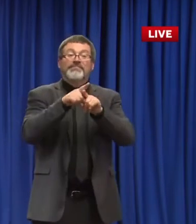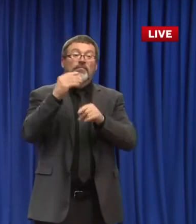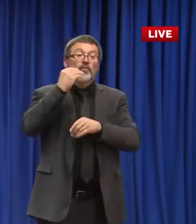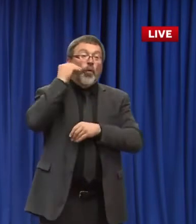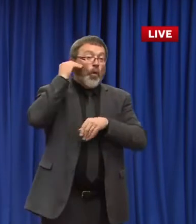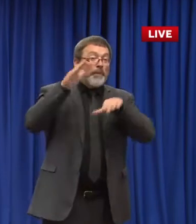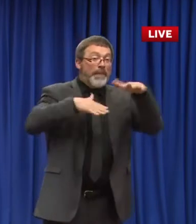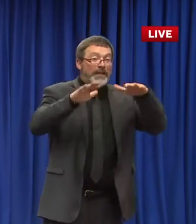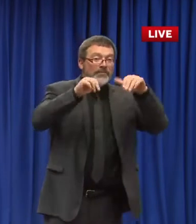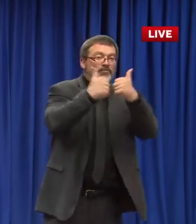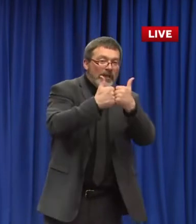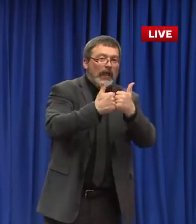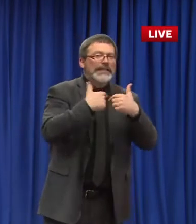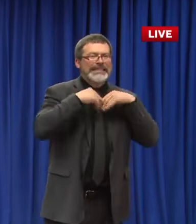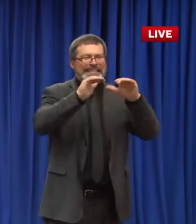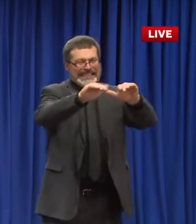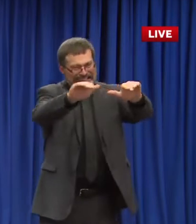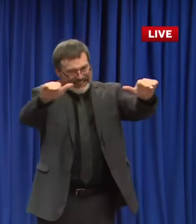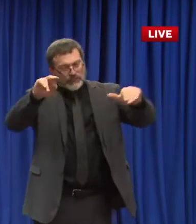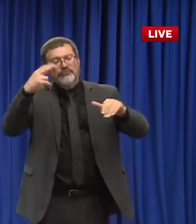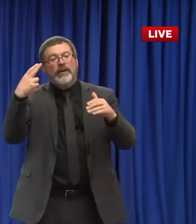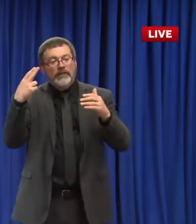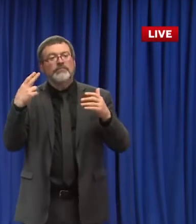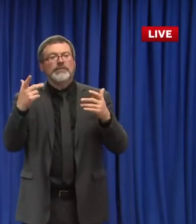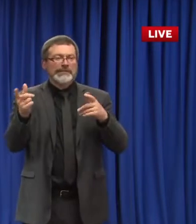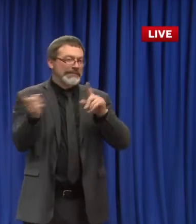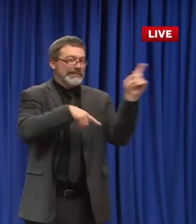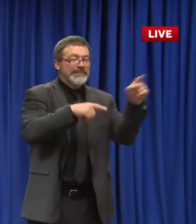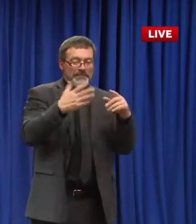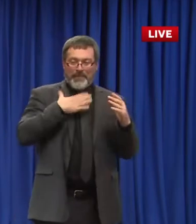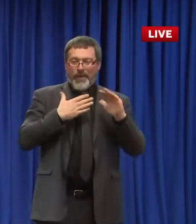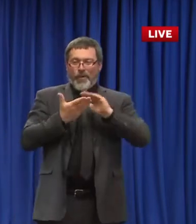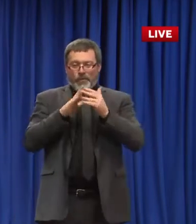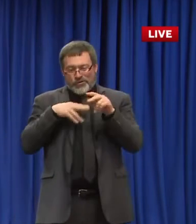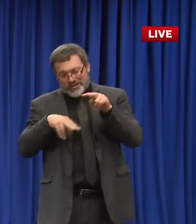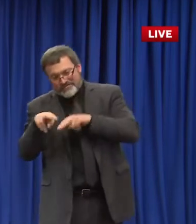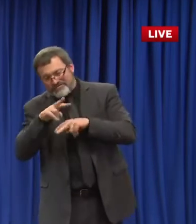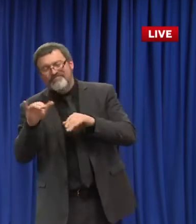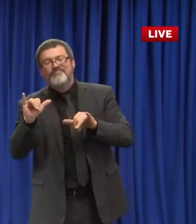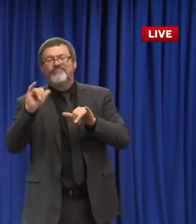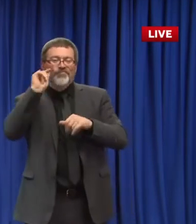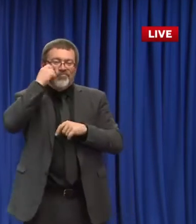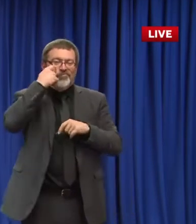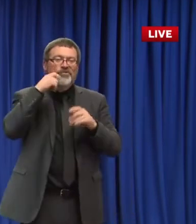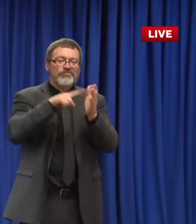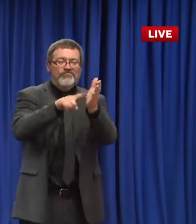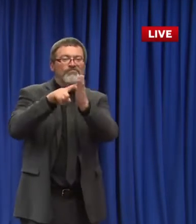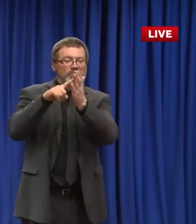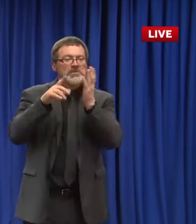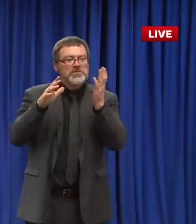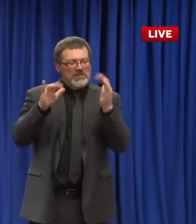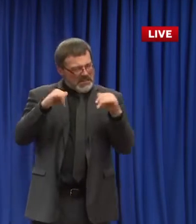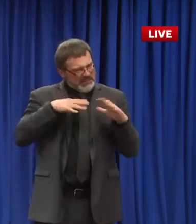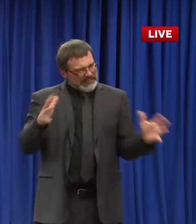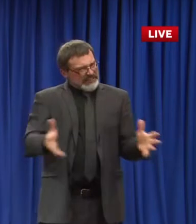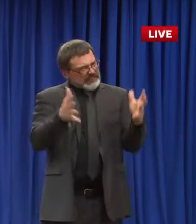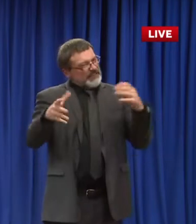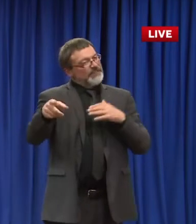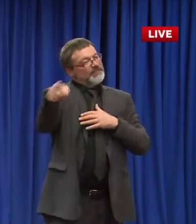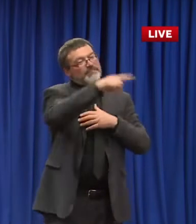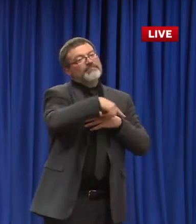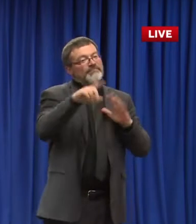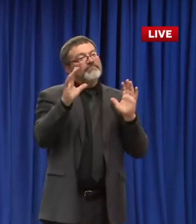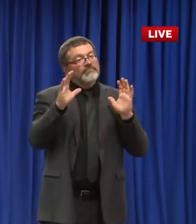WE ALWAYS TALK ABOUT THE HOME HIKE CHALLENGE AND THE OPPORTUNITY FOR PEOPLE IN NEW HAMPSHIRE TO A KIND OF EXPLORE THEIR COMMUNITIES AND OUTDOOR RECREATION OPPORTUNITIES THAT